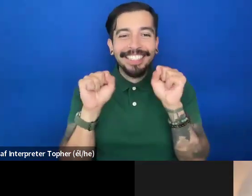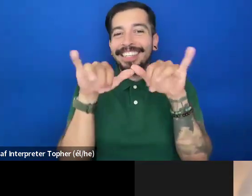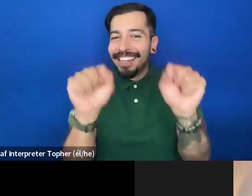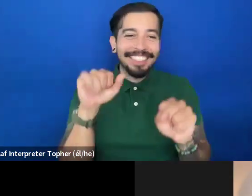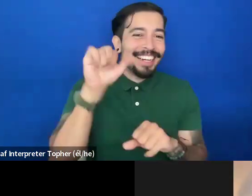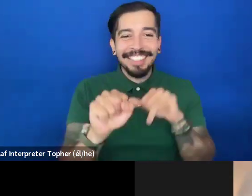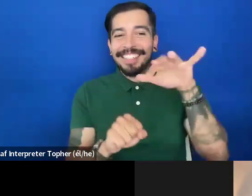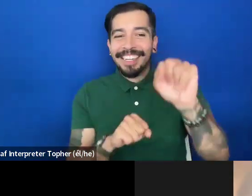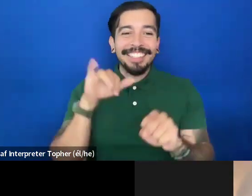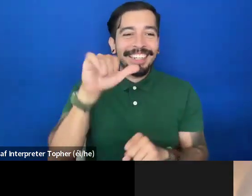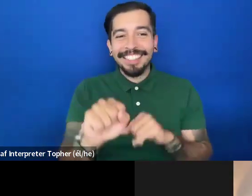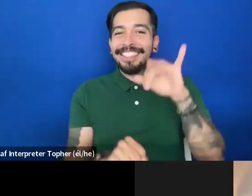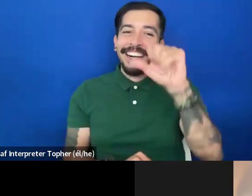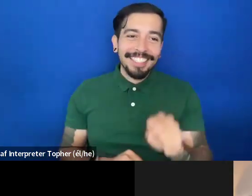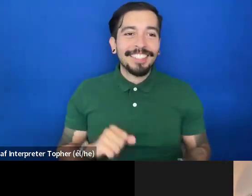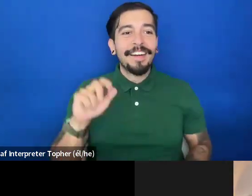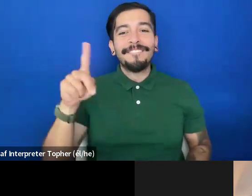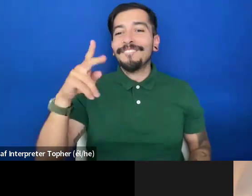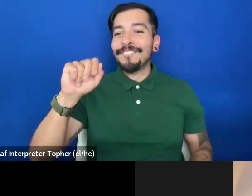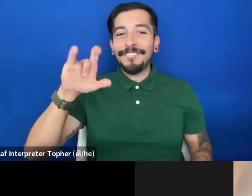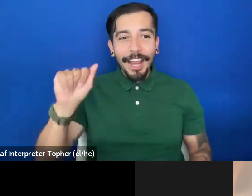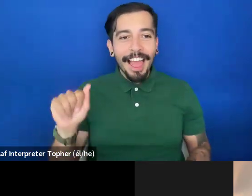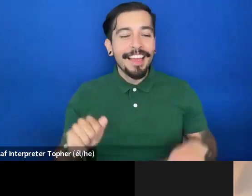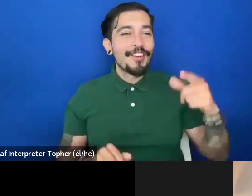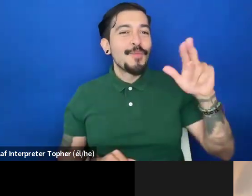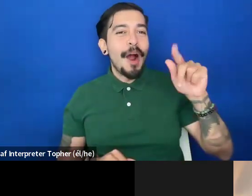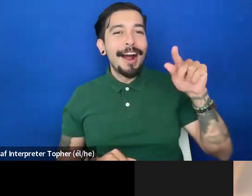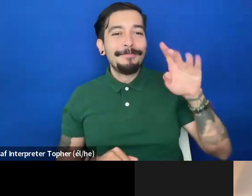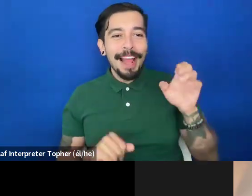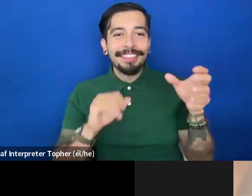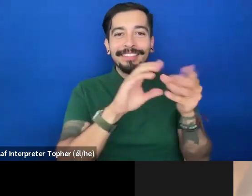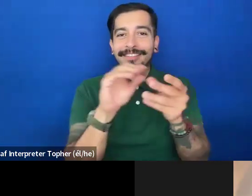Because, I mean, I don't wanna repeat,